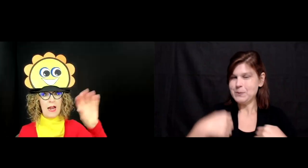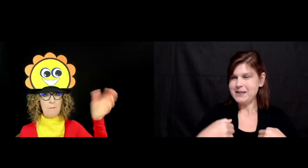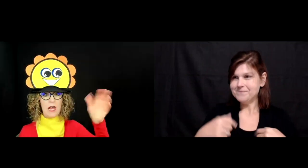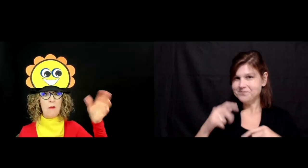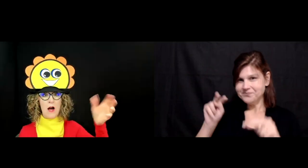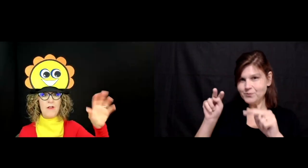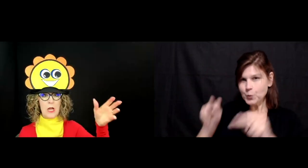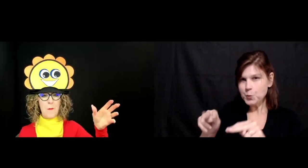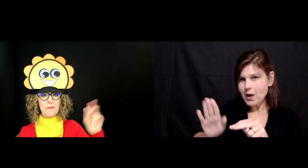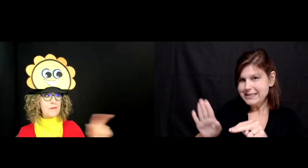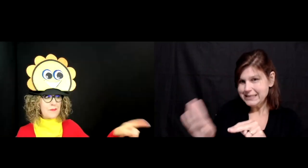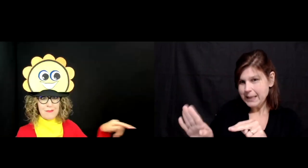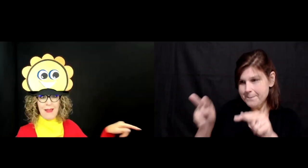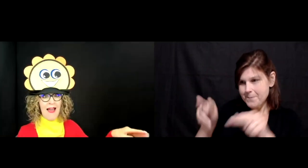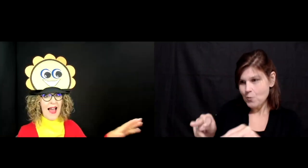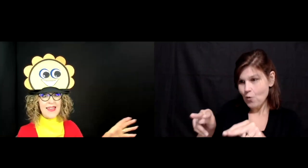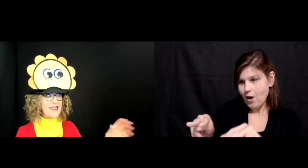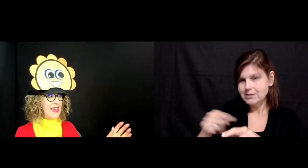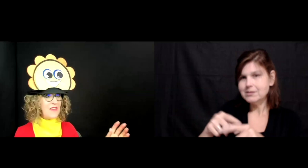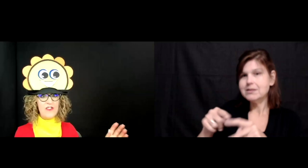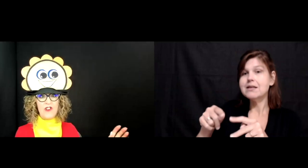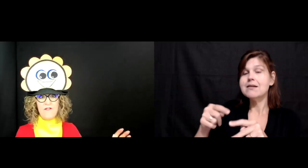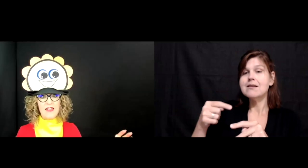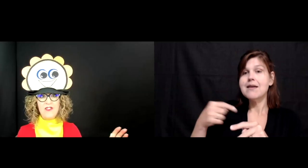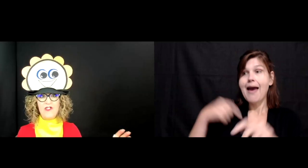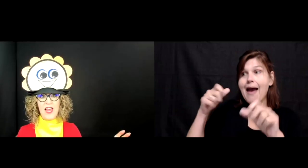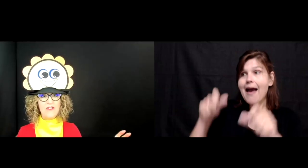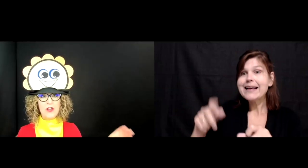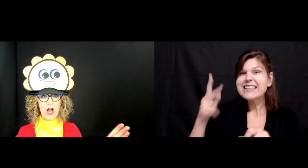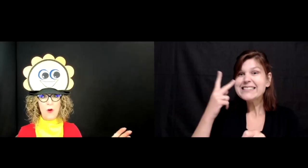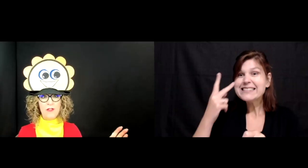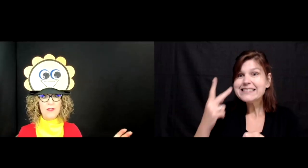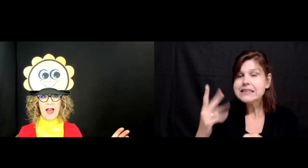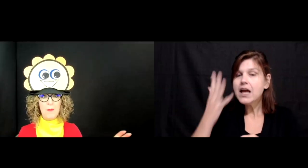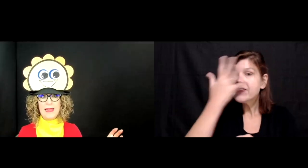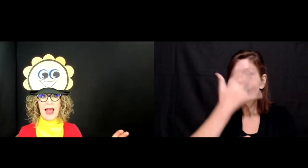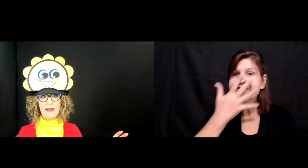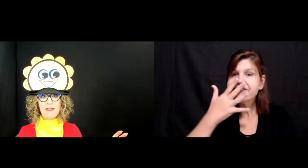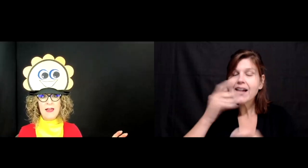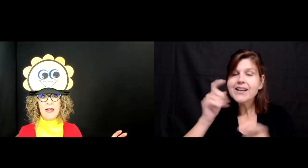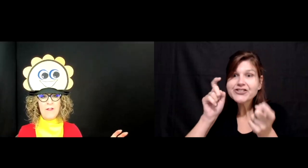and I'm bringing Marvin on, I can see their faces change and know what's going to happen next.